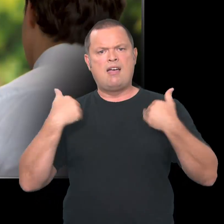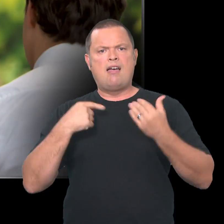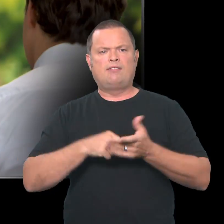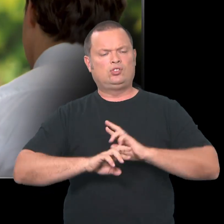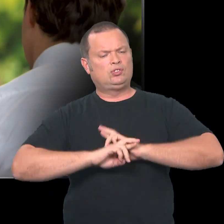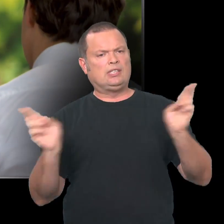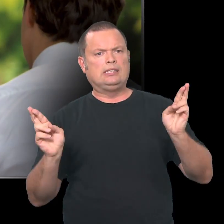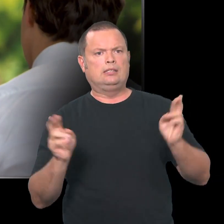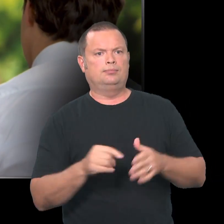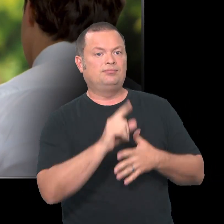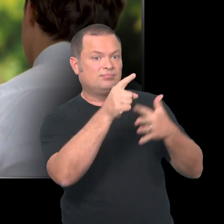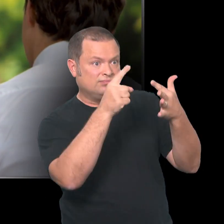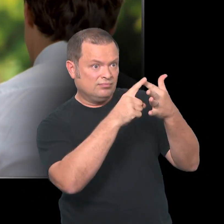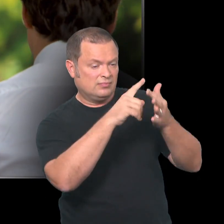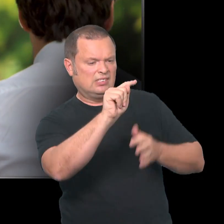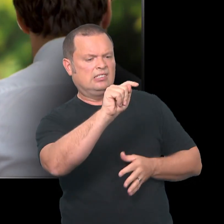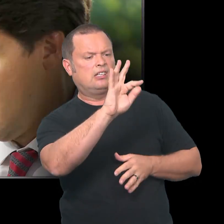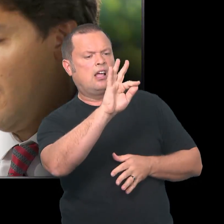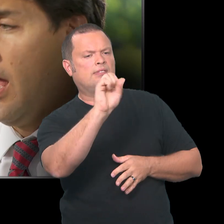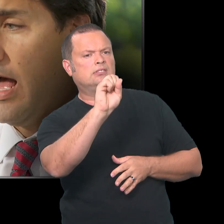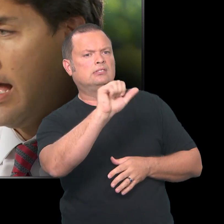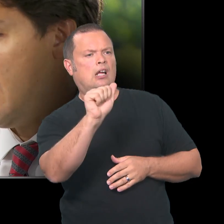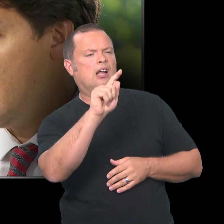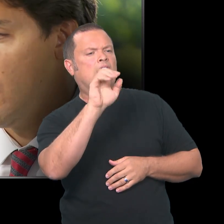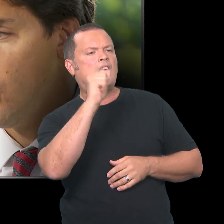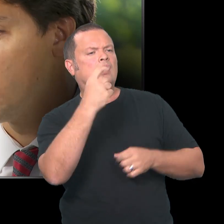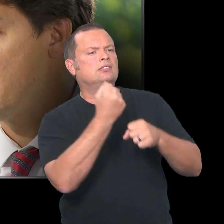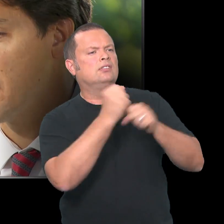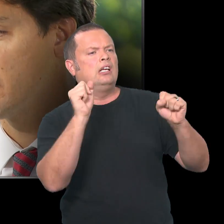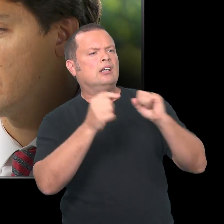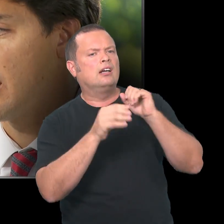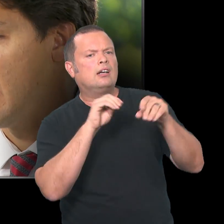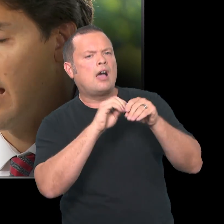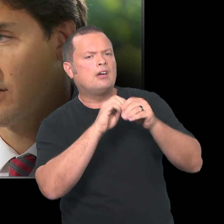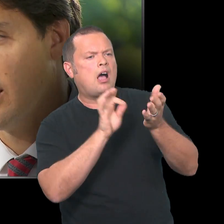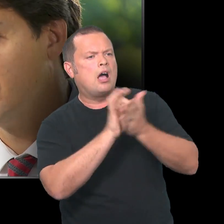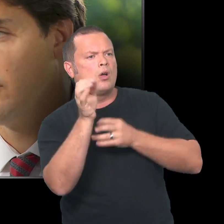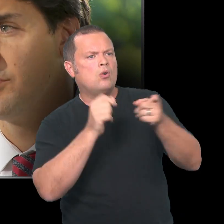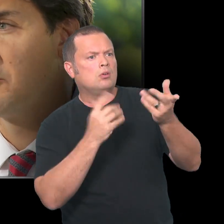If not sooner. First budget, already kick in, yep. All right. The TFSAs, the Tax-Free Savings Account.